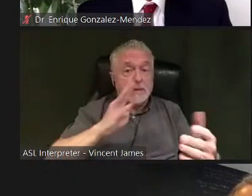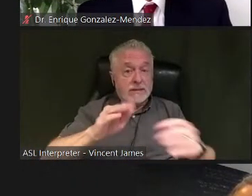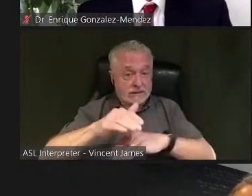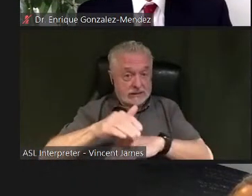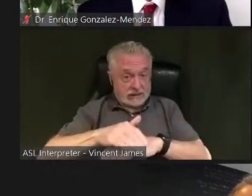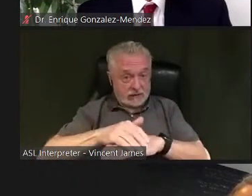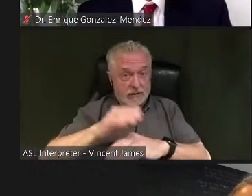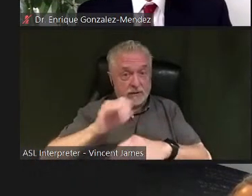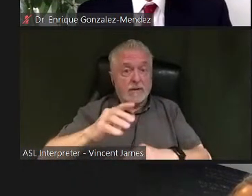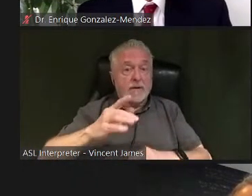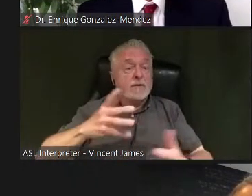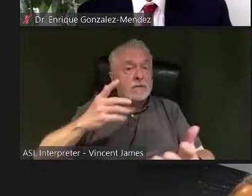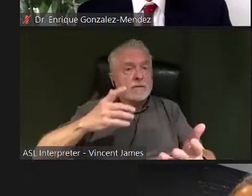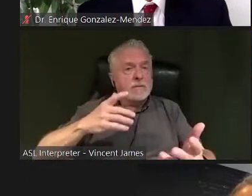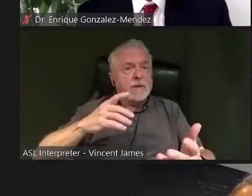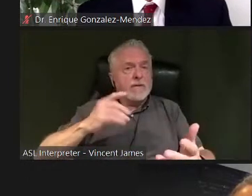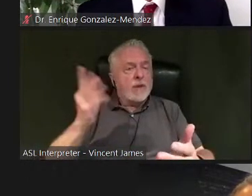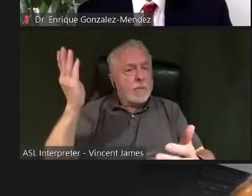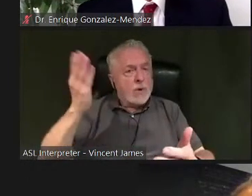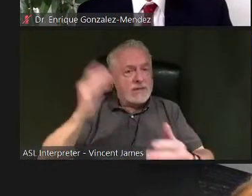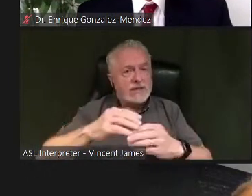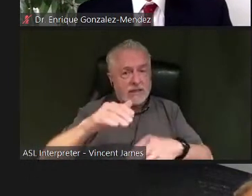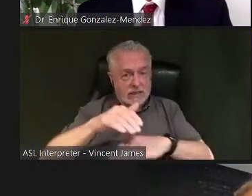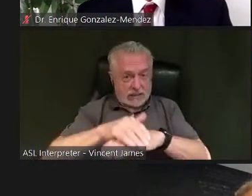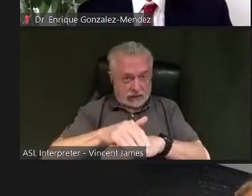they can listen to the presentation in English.